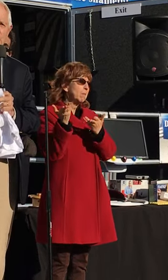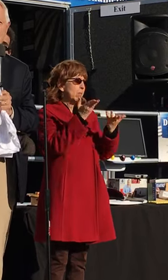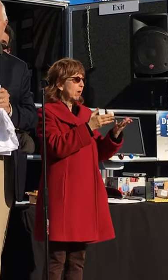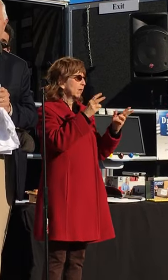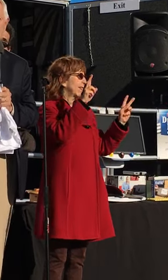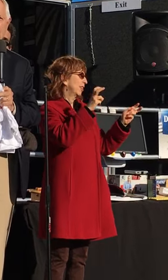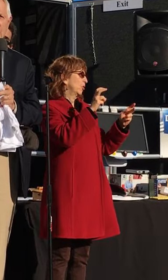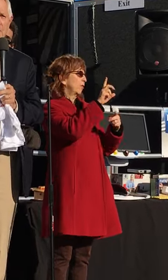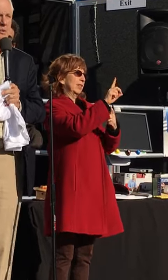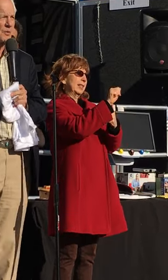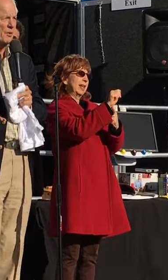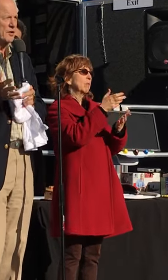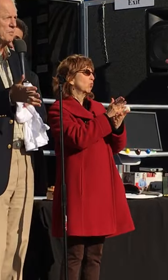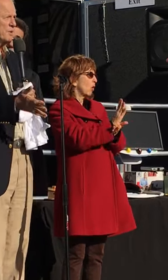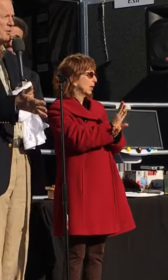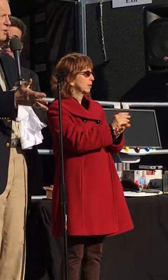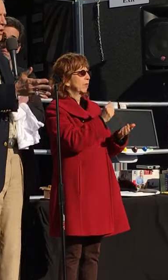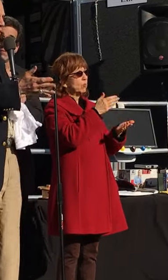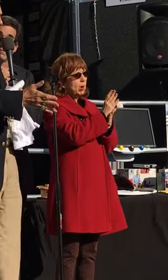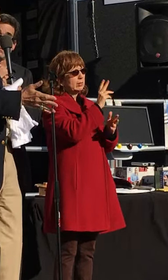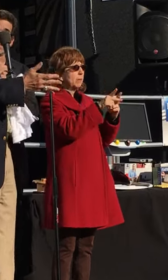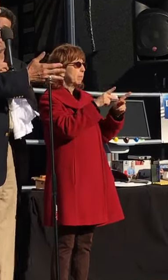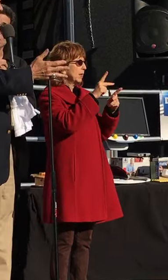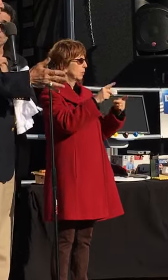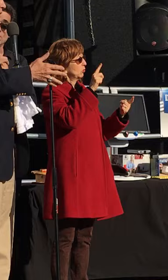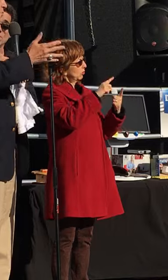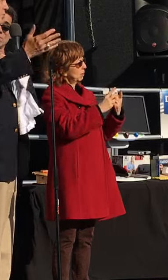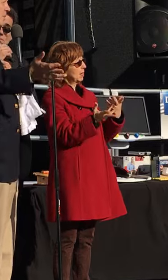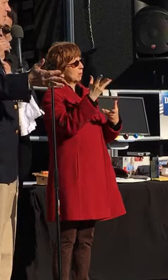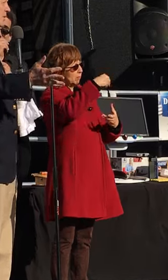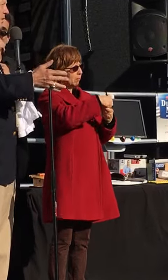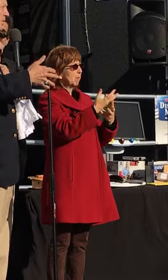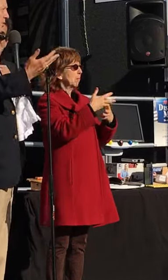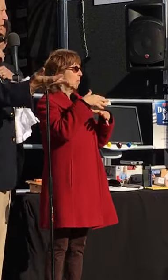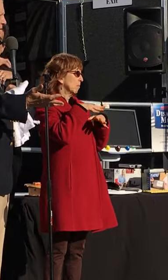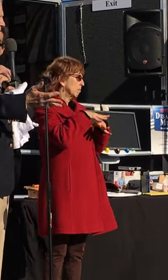issue of disabled rights and the rights of people to actually be a part of mainstream society.